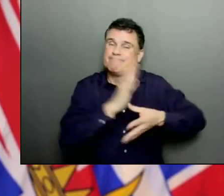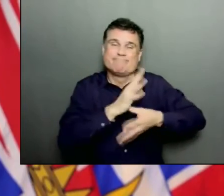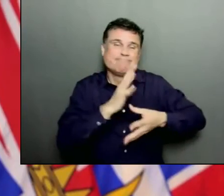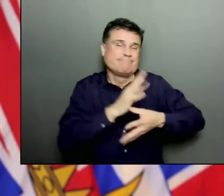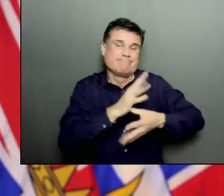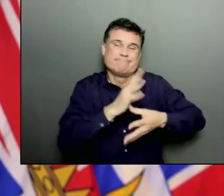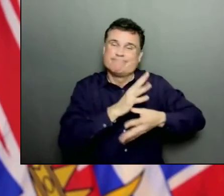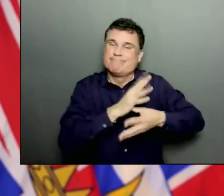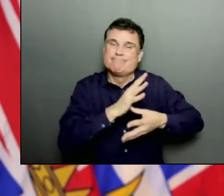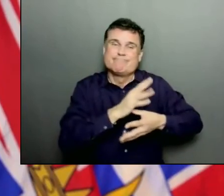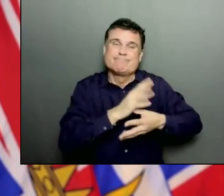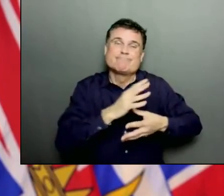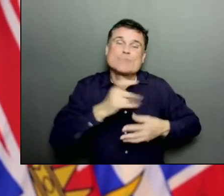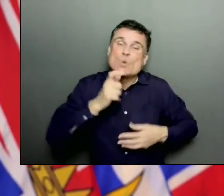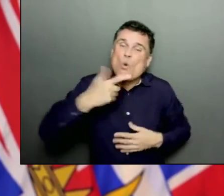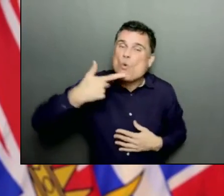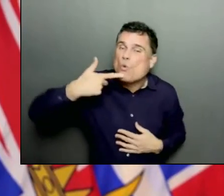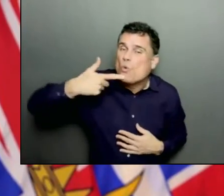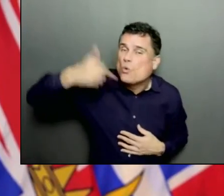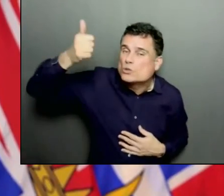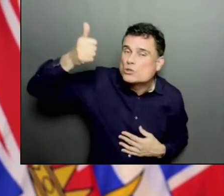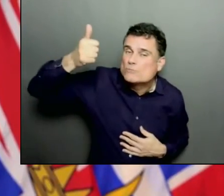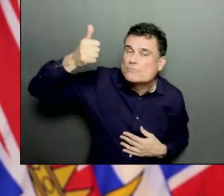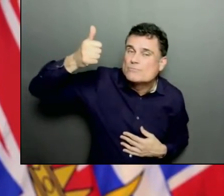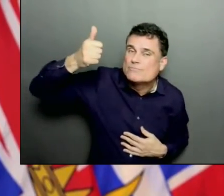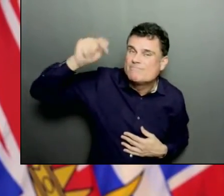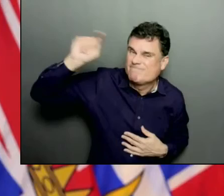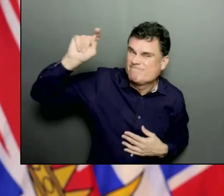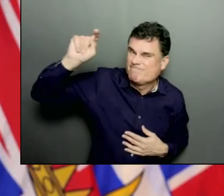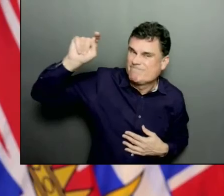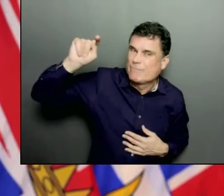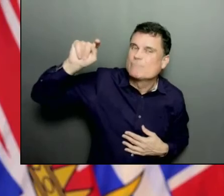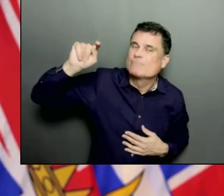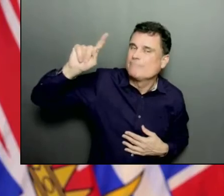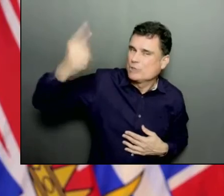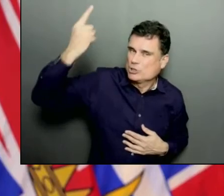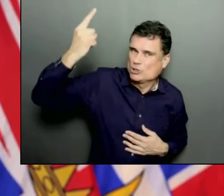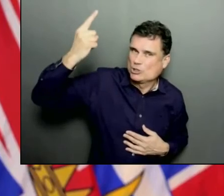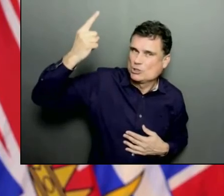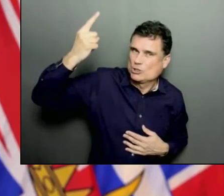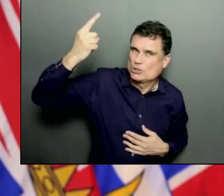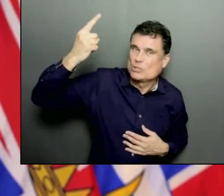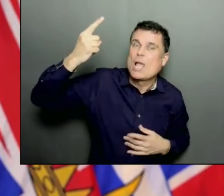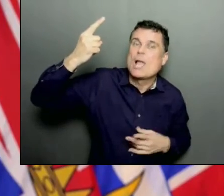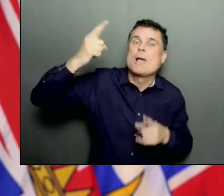will be -- will hopefully be prioritized within those age groups. These are very challenging things